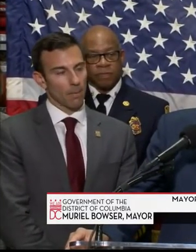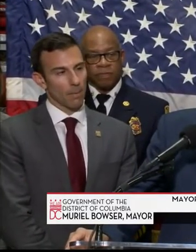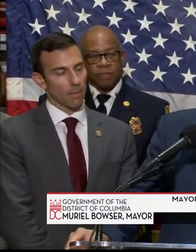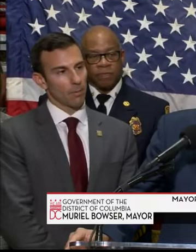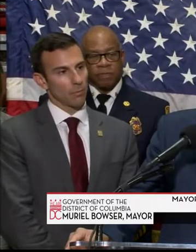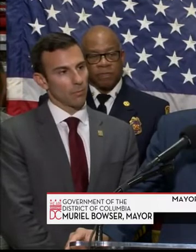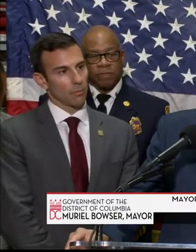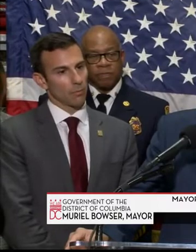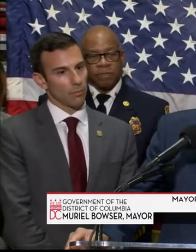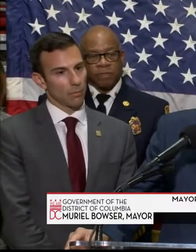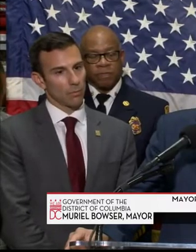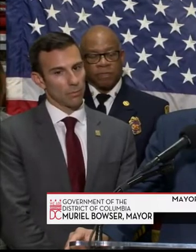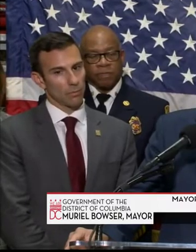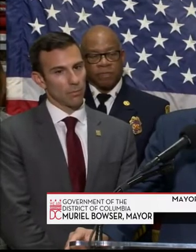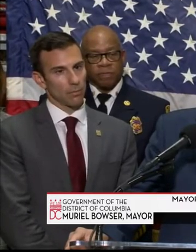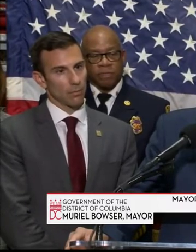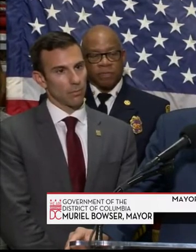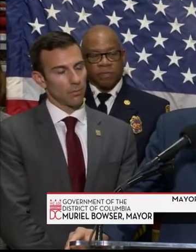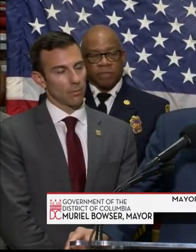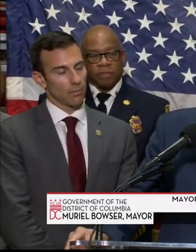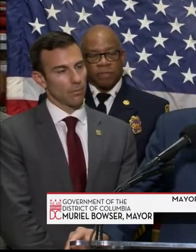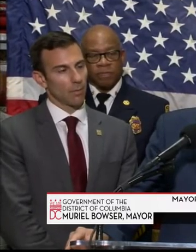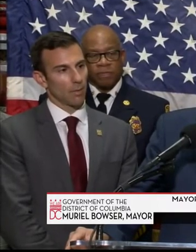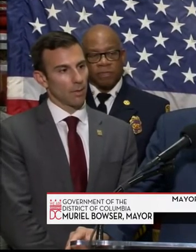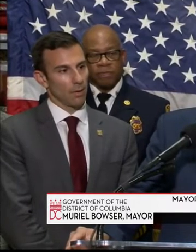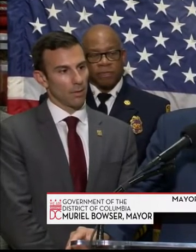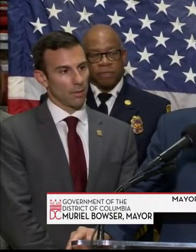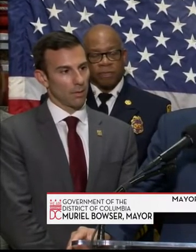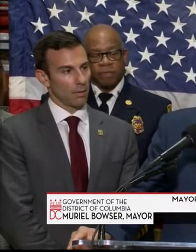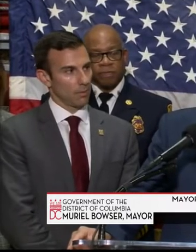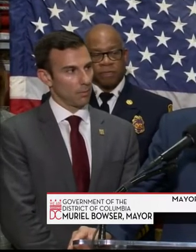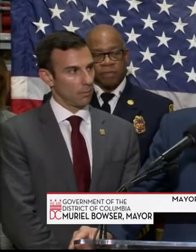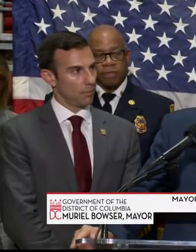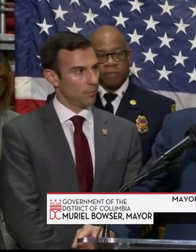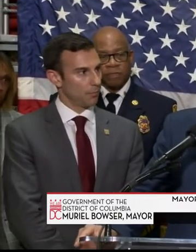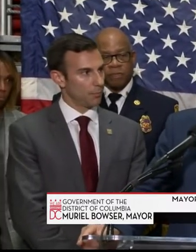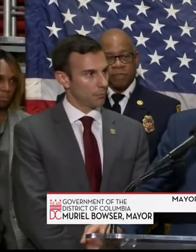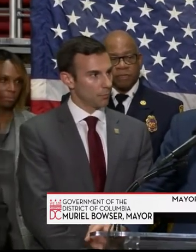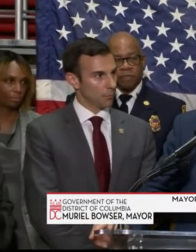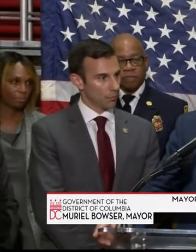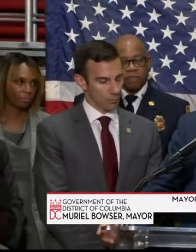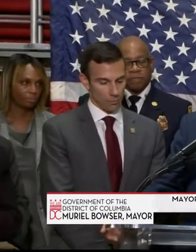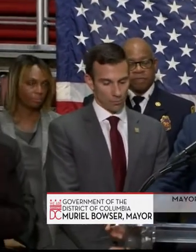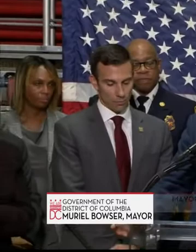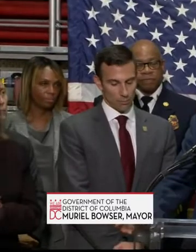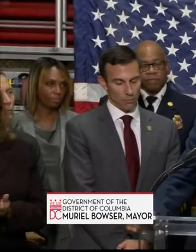GALLONS OF WATER AN HOUR SO WE'RE EXERCISING ALL OF THOSE PUMPS RIGHT NOW BUT WE WILL HAVE MECHANICS STANDING ON CALL IF